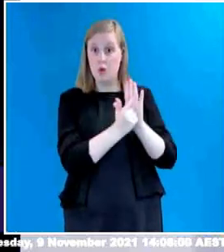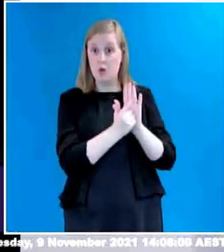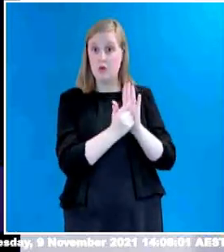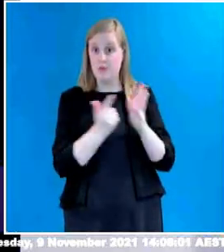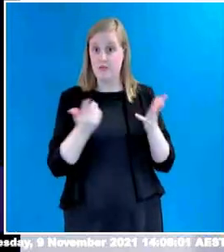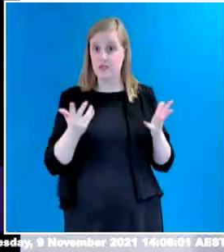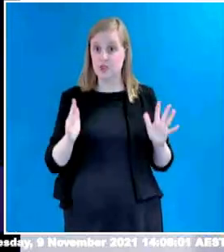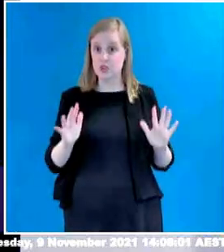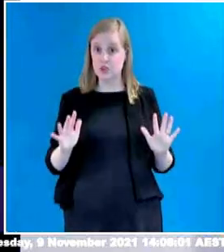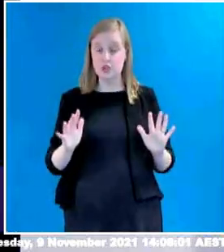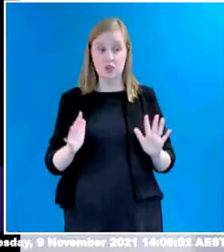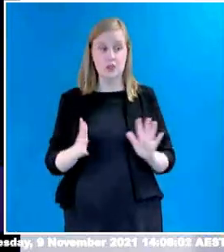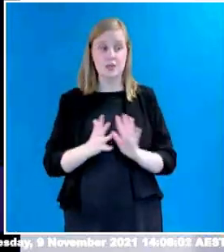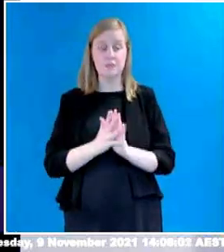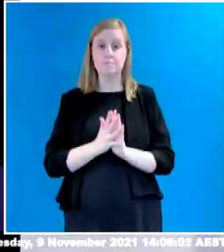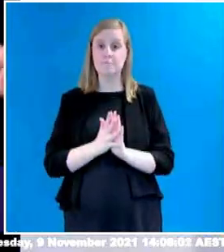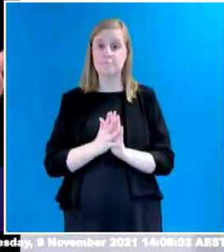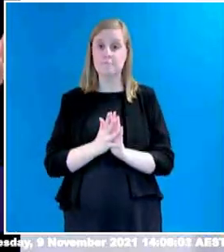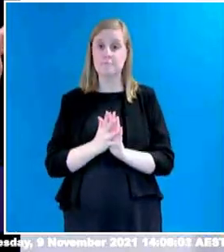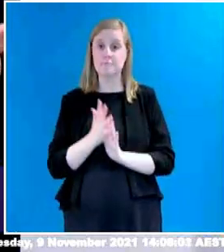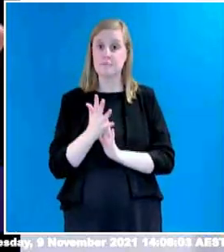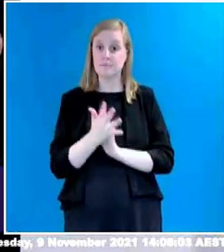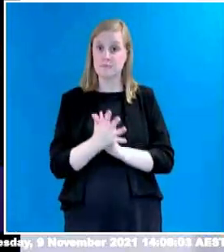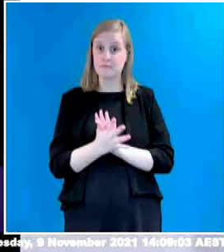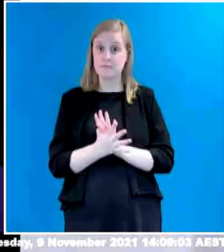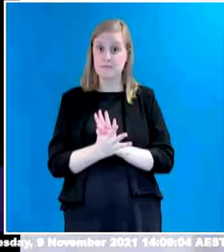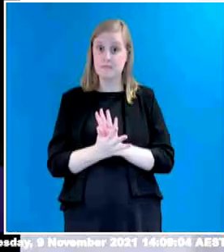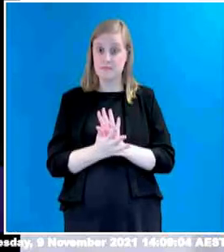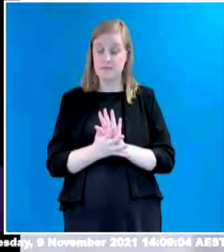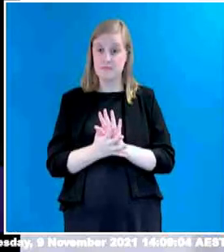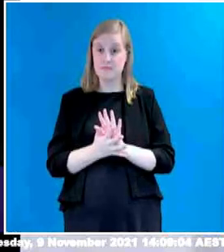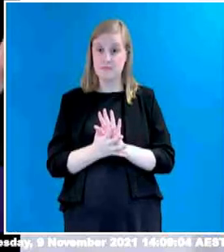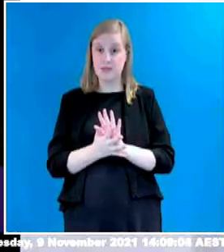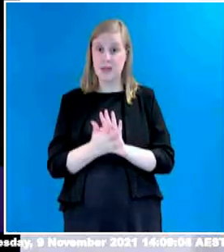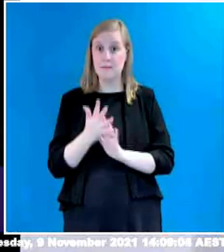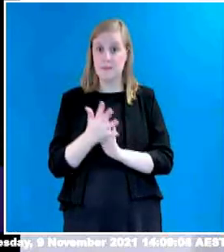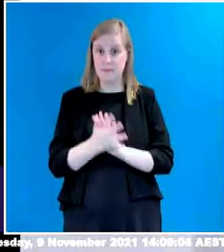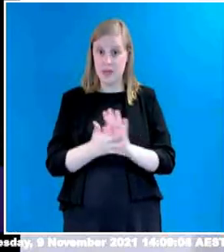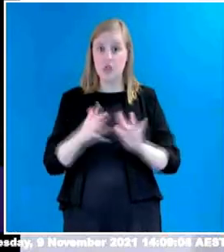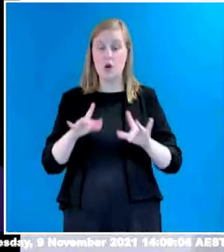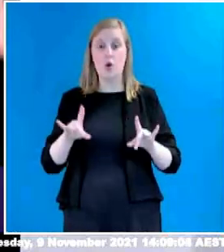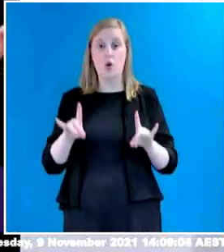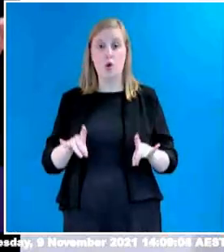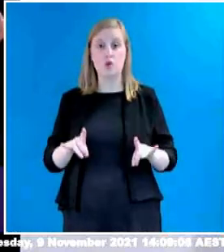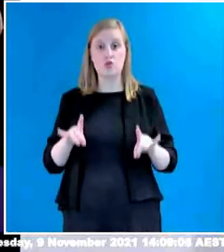outwards to Australia's international obligations?